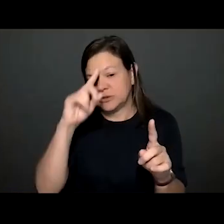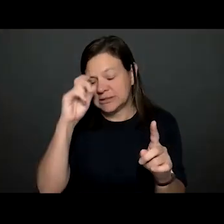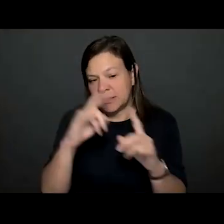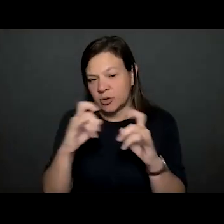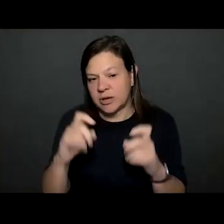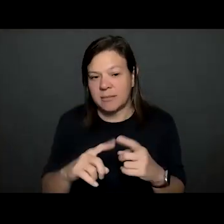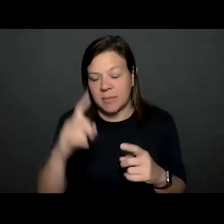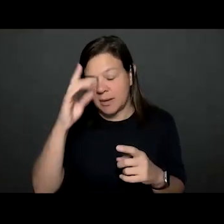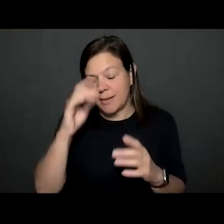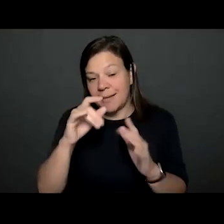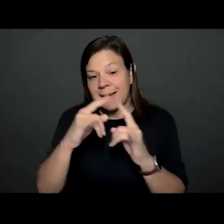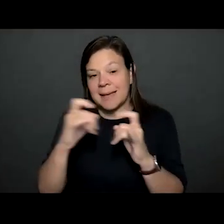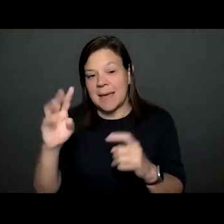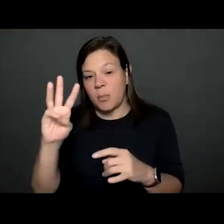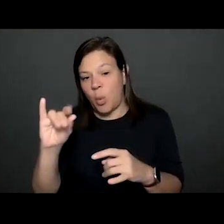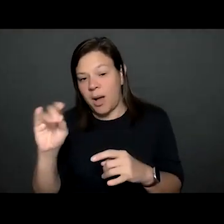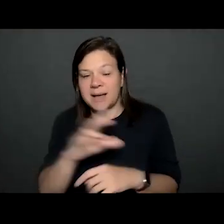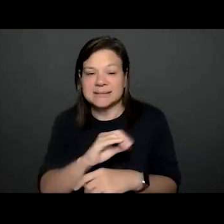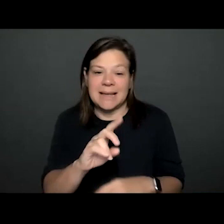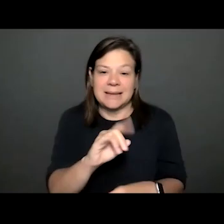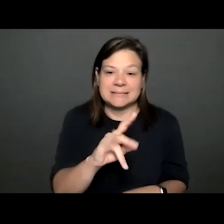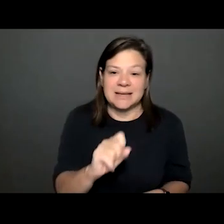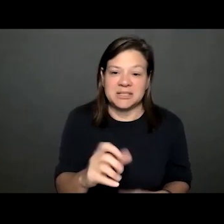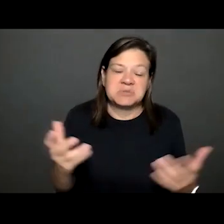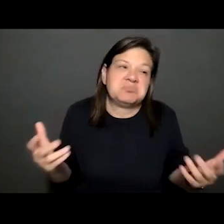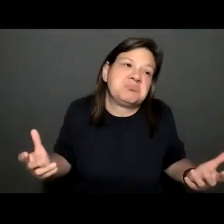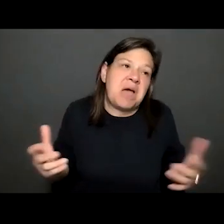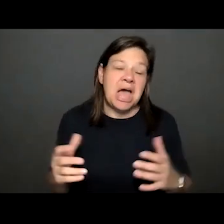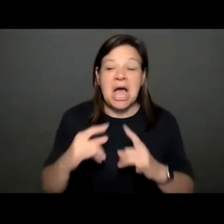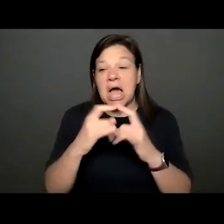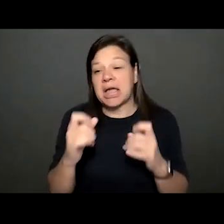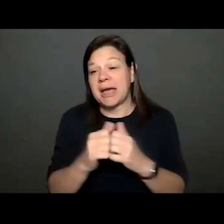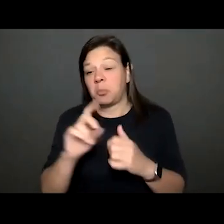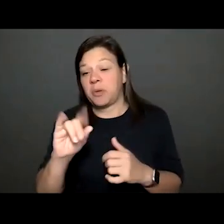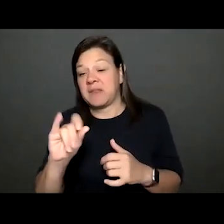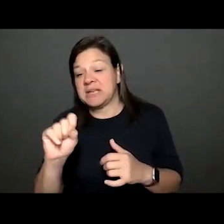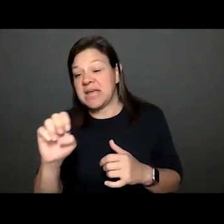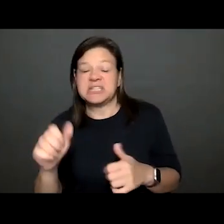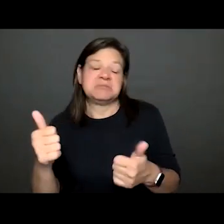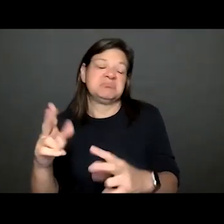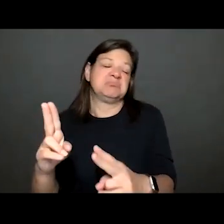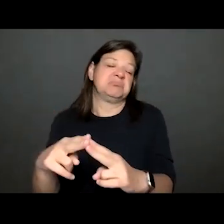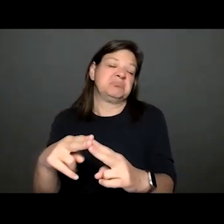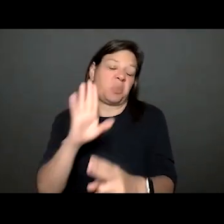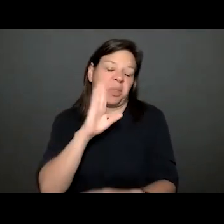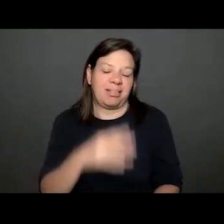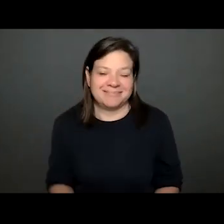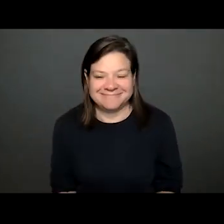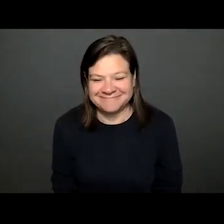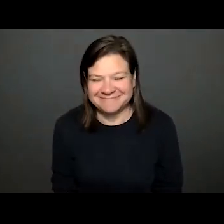I FOLLOWED THAT A CAMP WITH DENNIS LEADING IT WOULD BE AWESOME. ANYHOW, THE COOL PART ABOUT THIS YOU CAN THEN JUMP TO